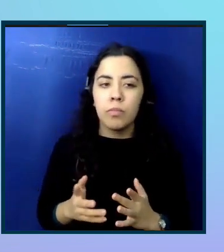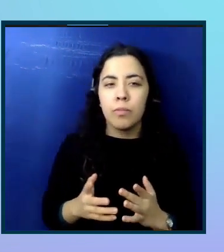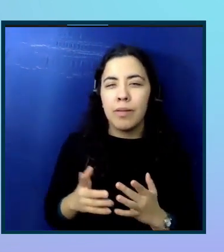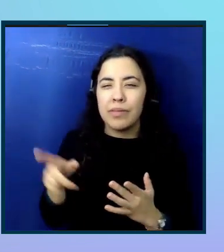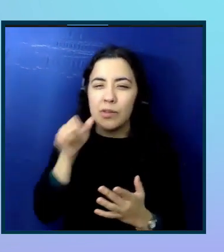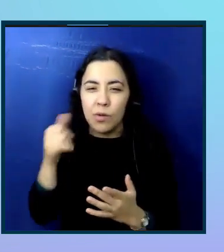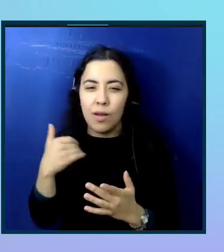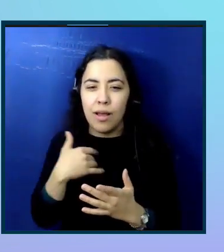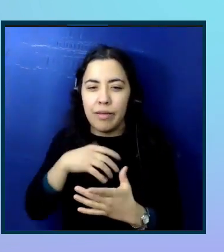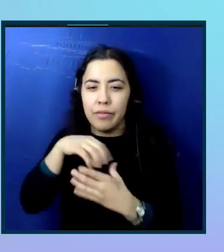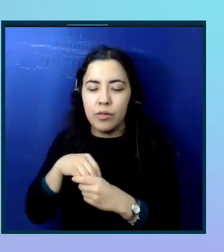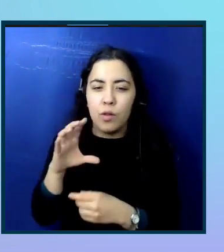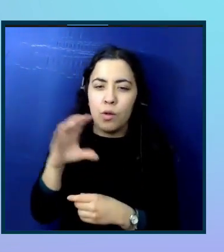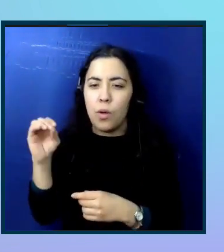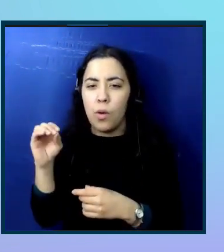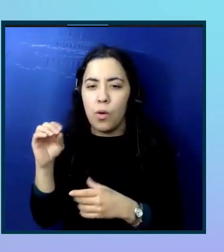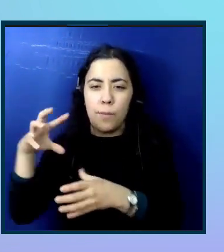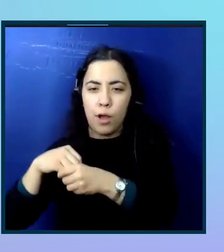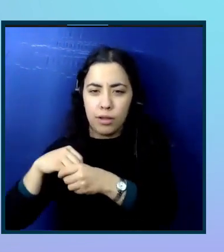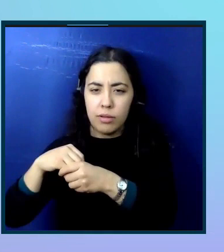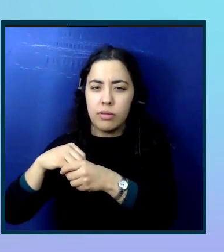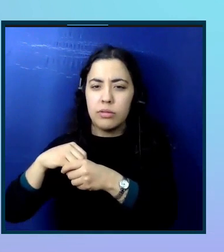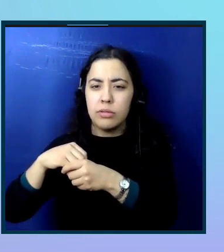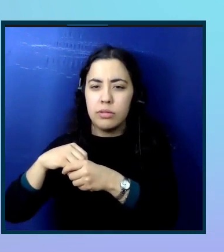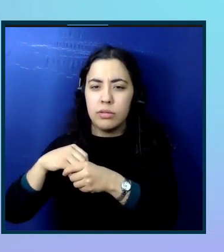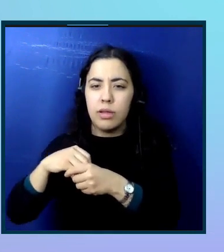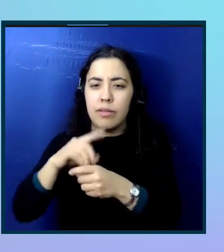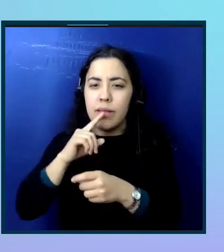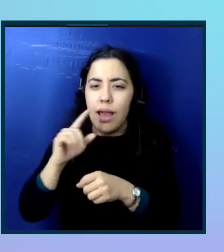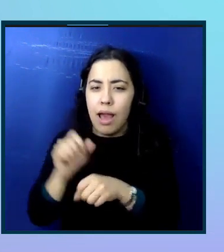or the actual making the app a real app.